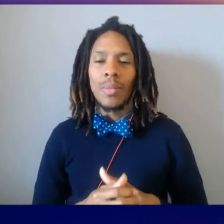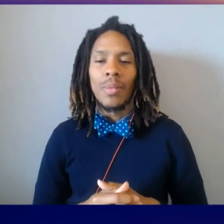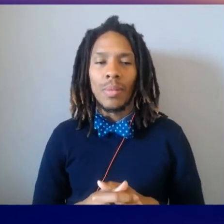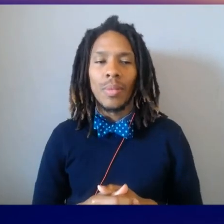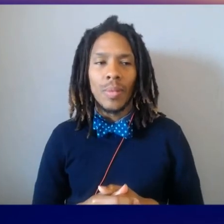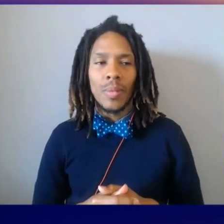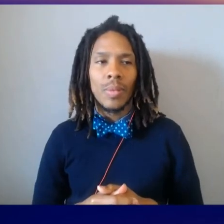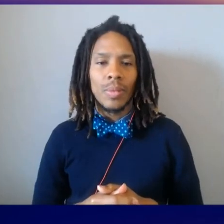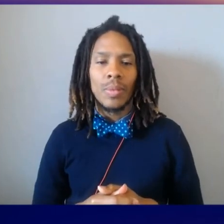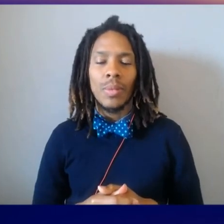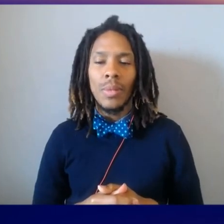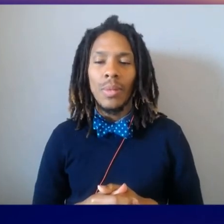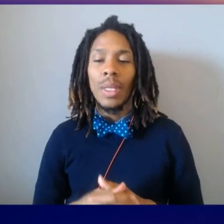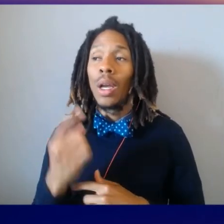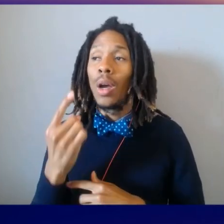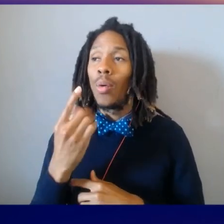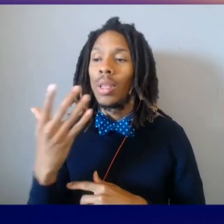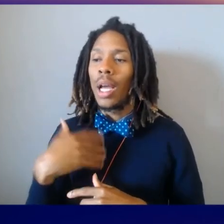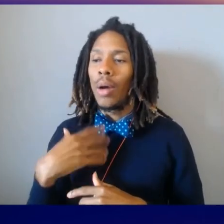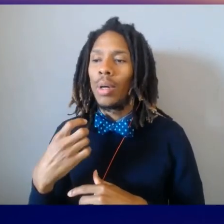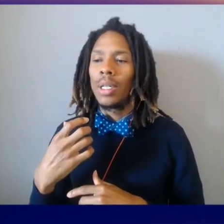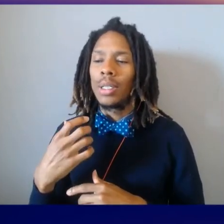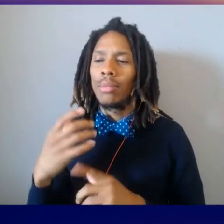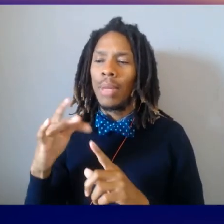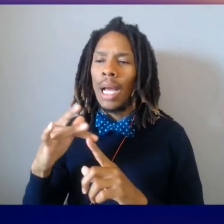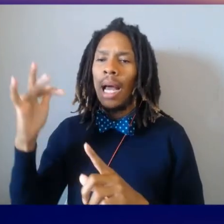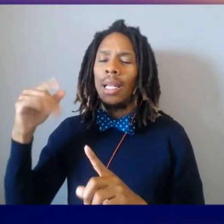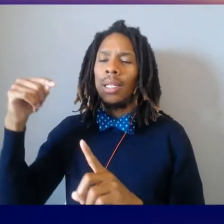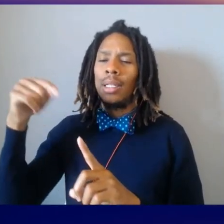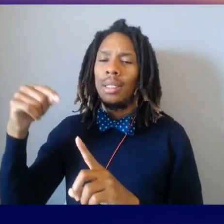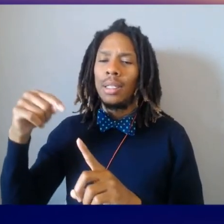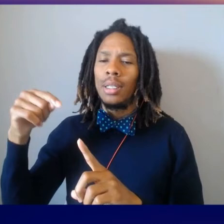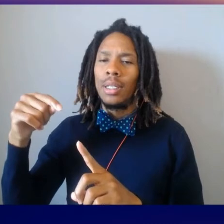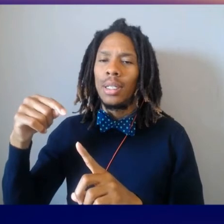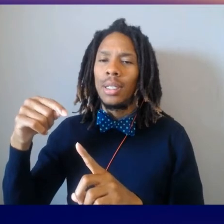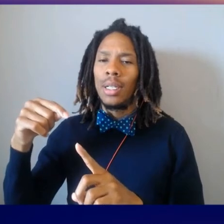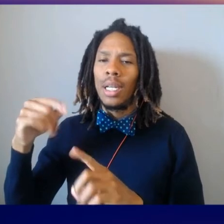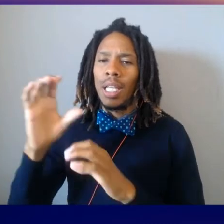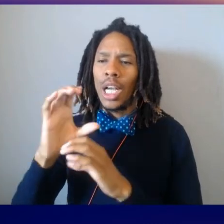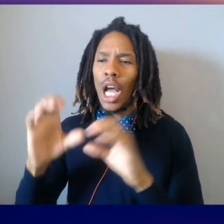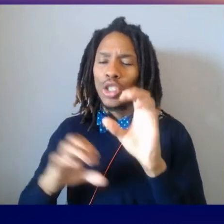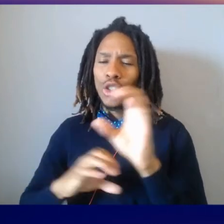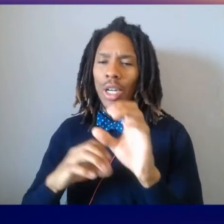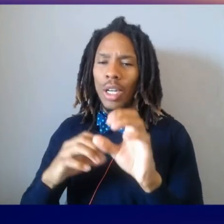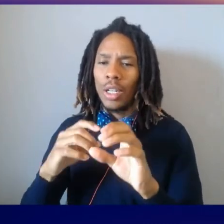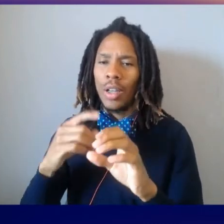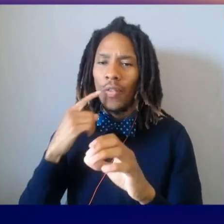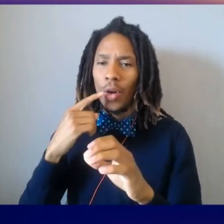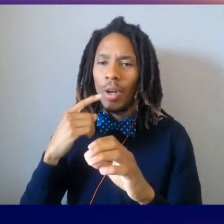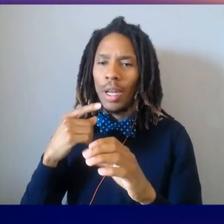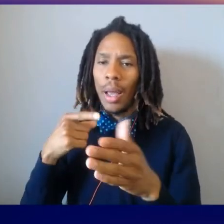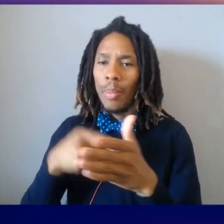One thing I do wanna highlight about it though is the construct for billing on this is that it is just paid at ingestion